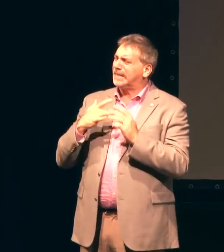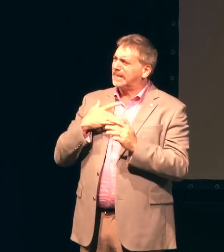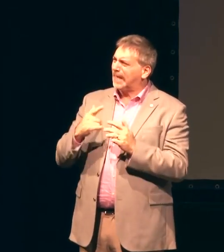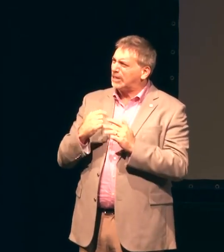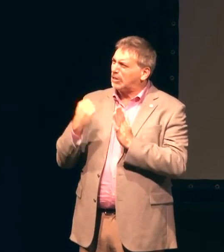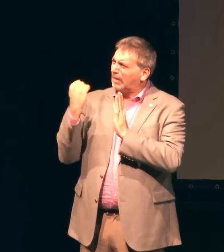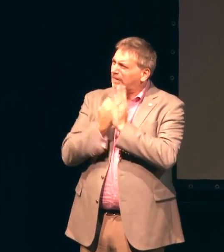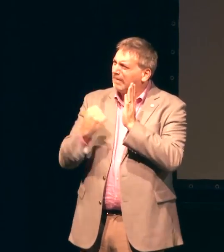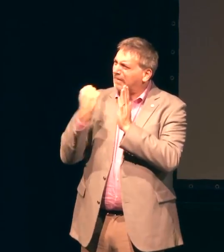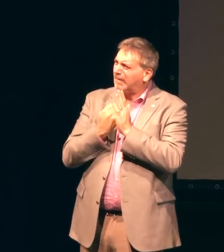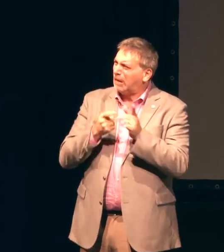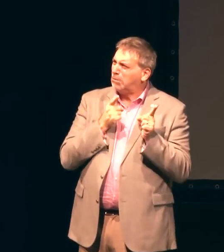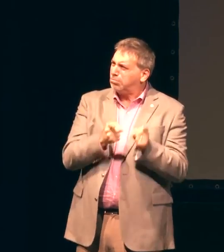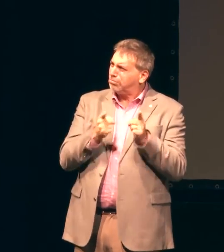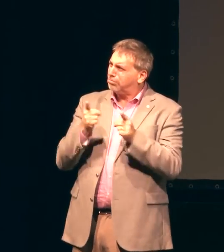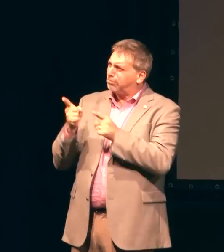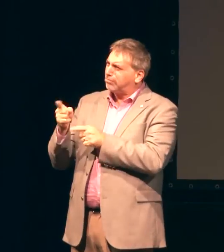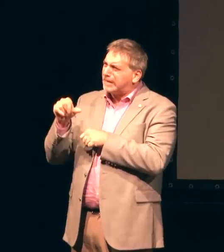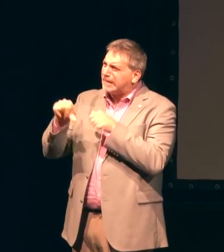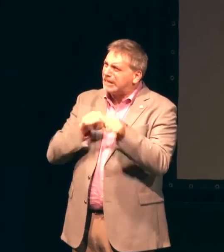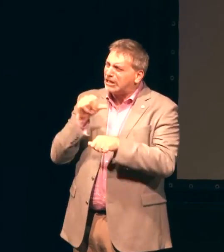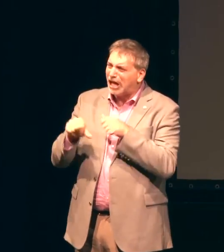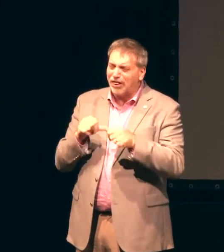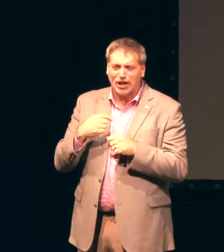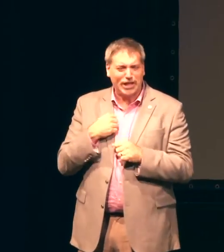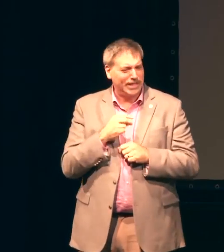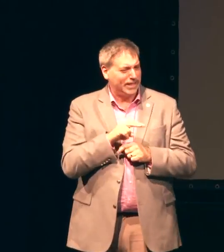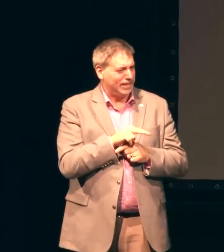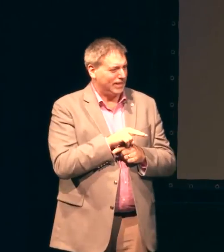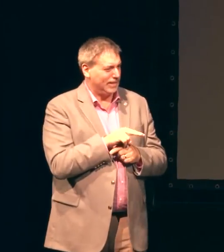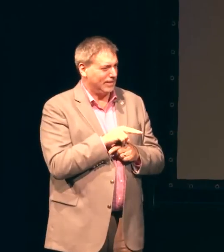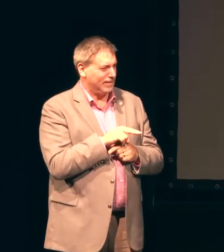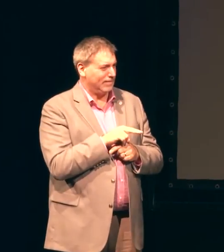mom said the Deaf community seems to be